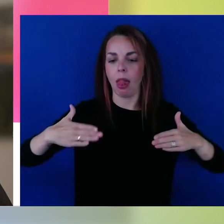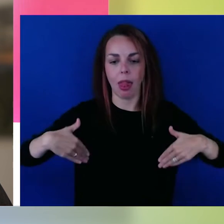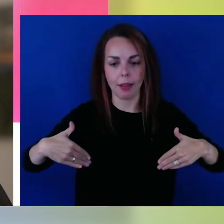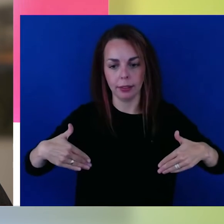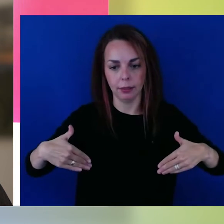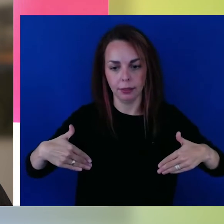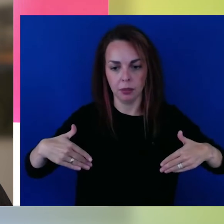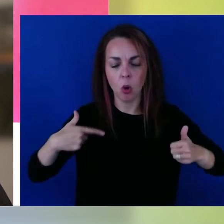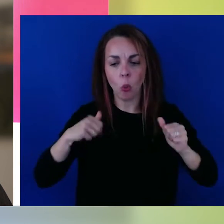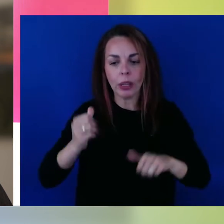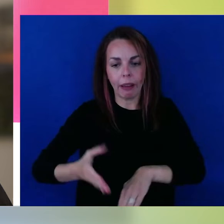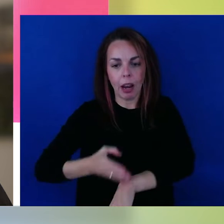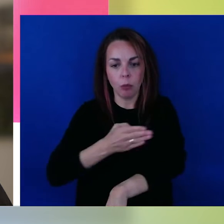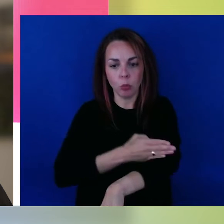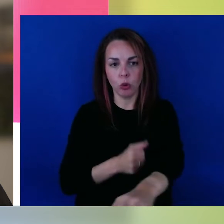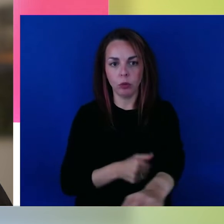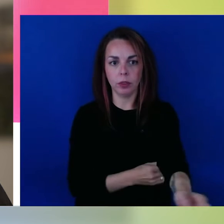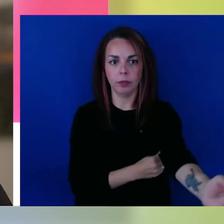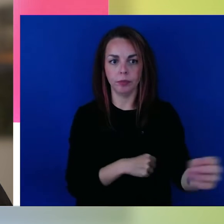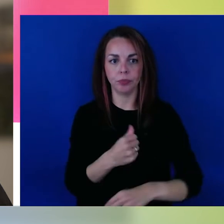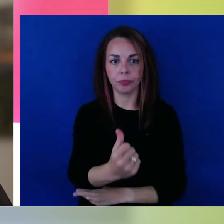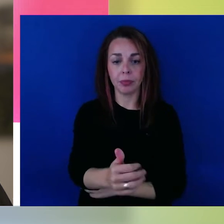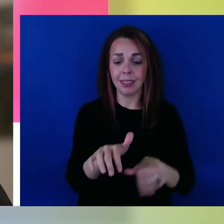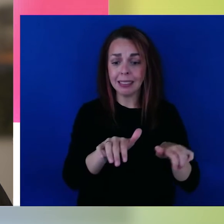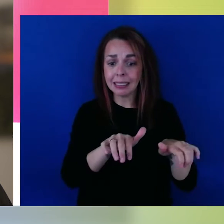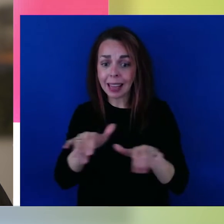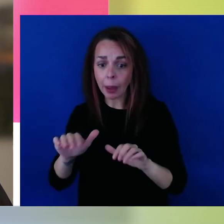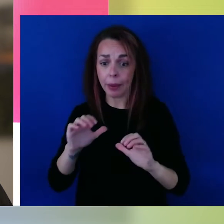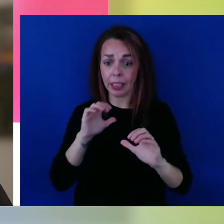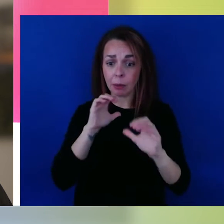We can improve typing and communication speeds.